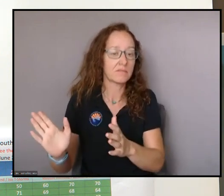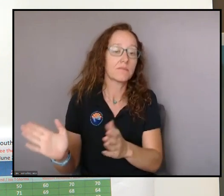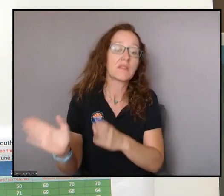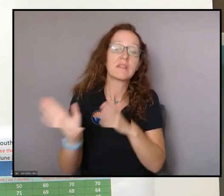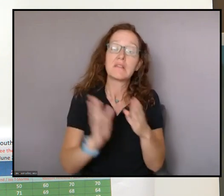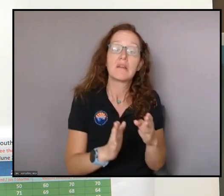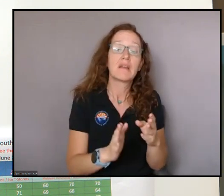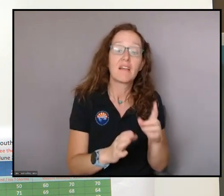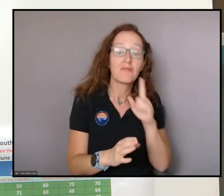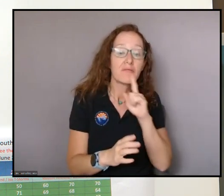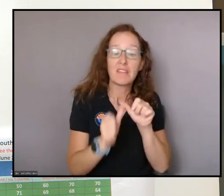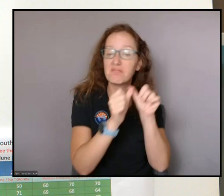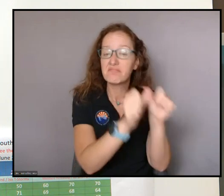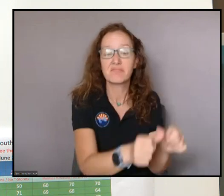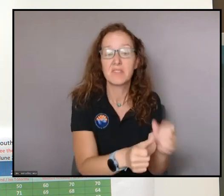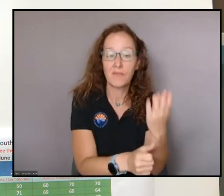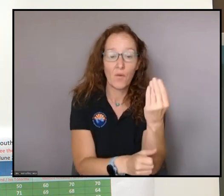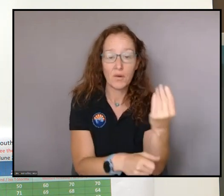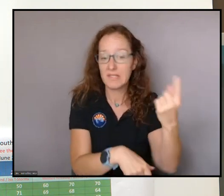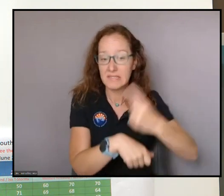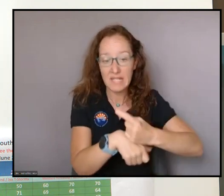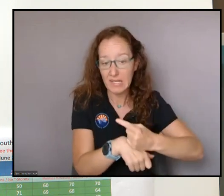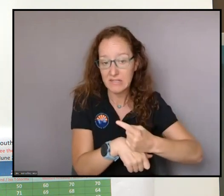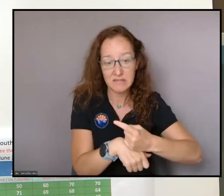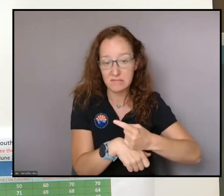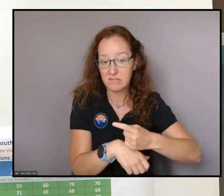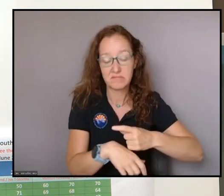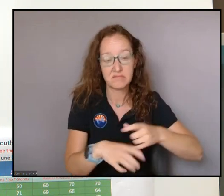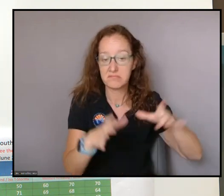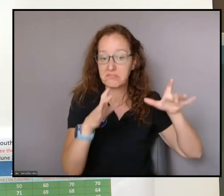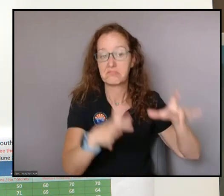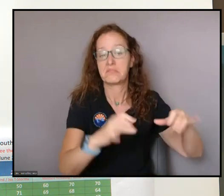really active monsoon looking for the next 2 weeks. Where